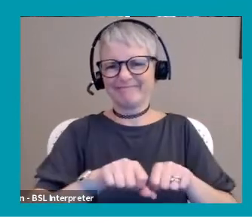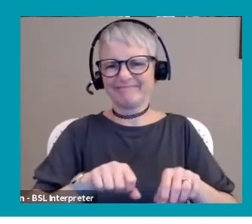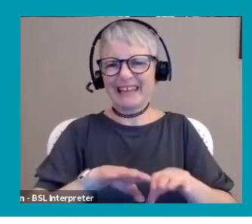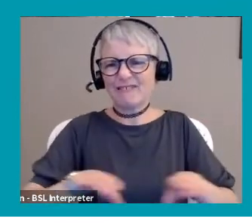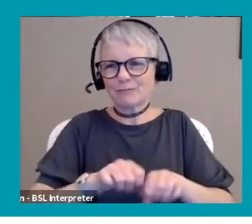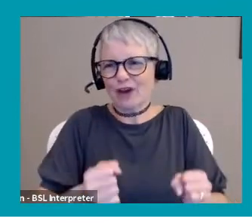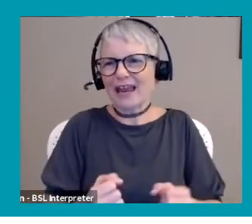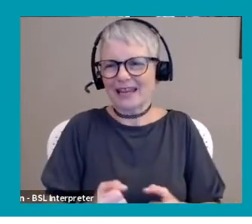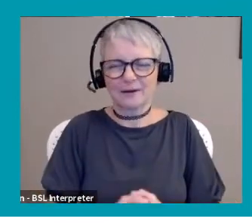There are Evenbreak and others as well.